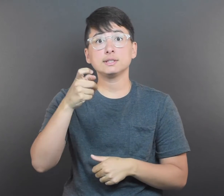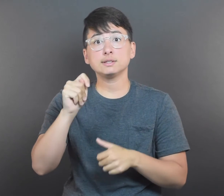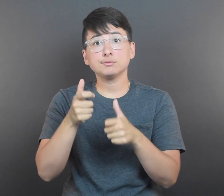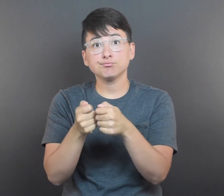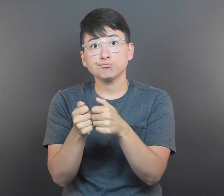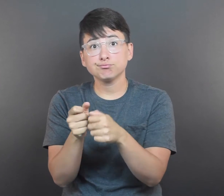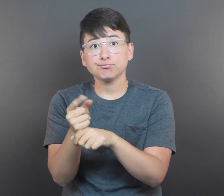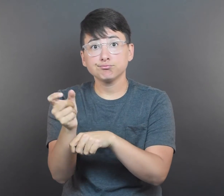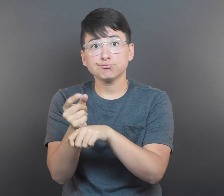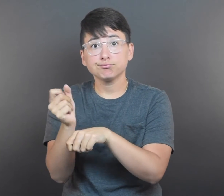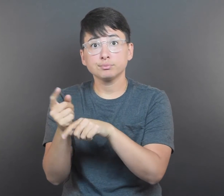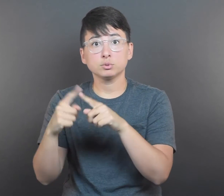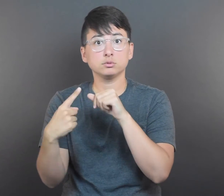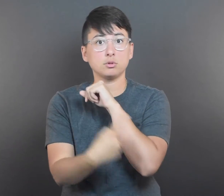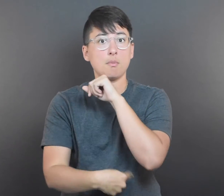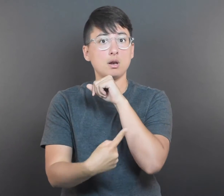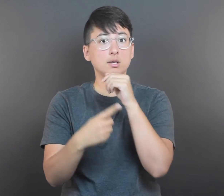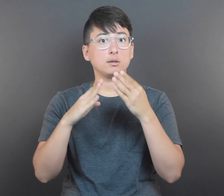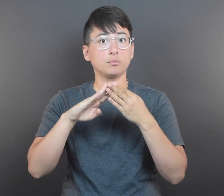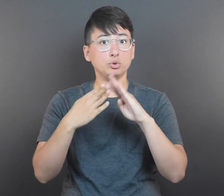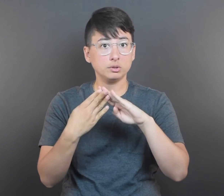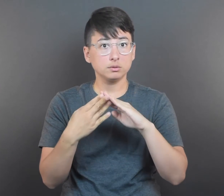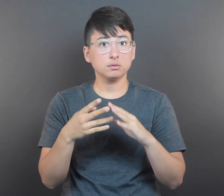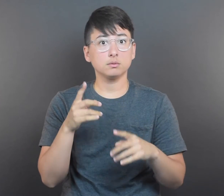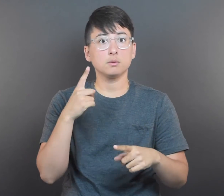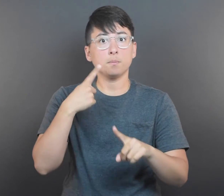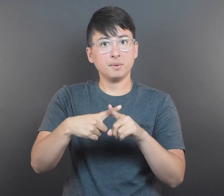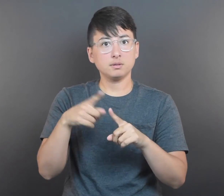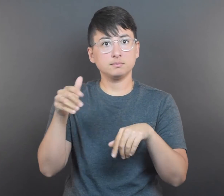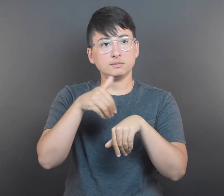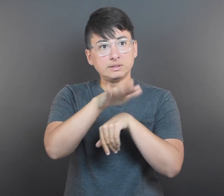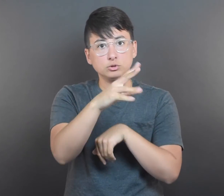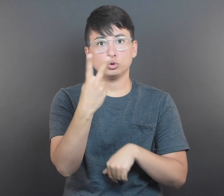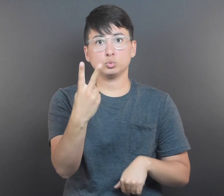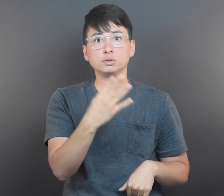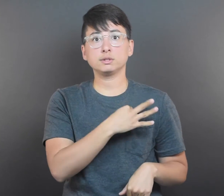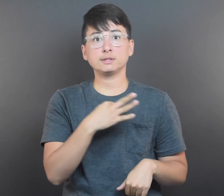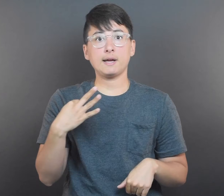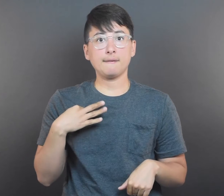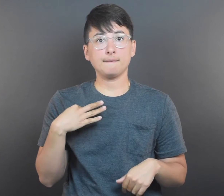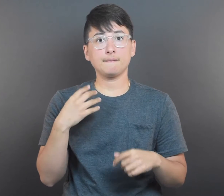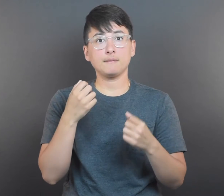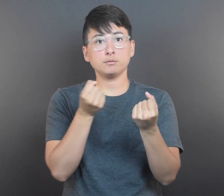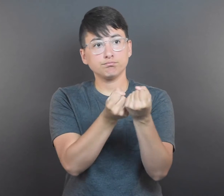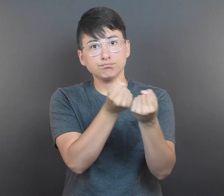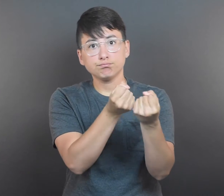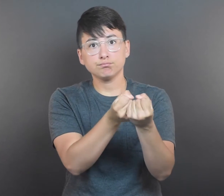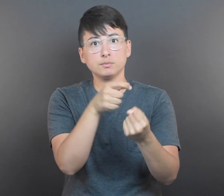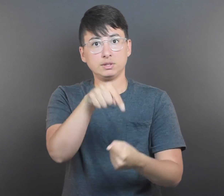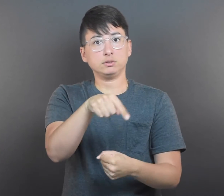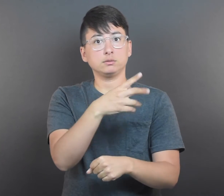through email/text messages to the Somali Community and sent its two staff members to